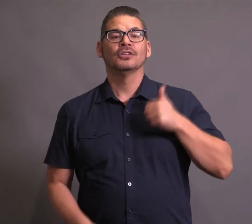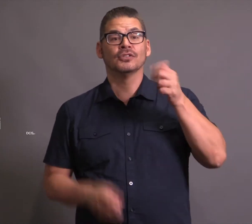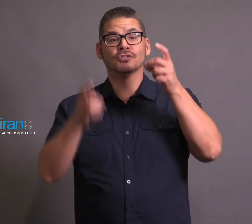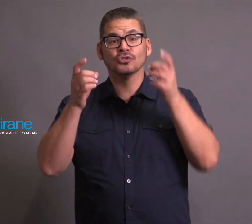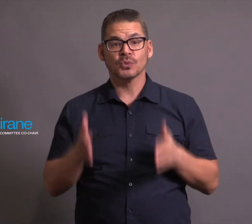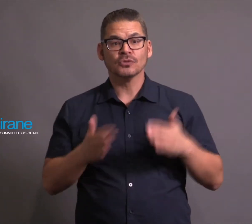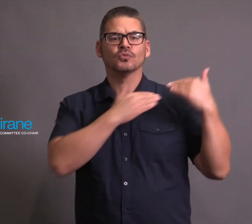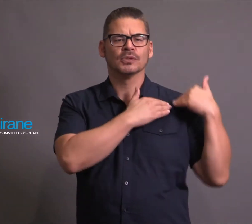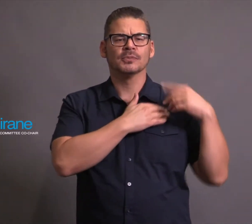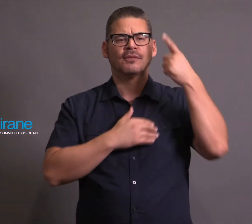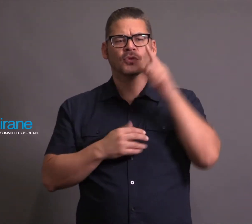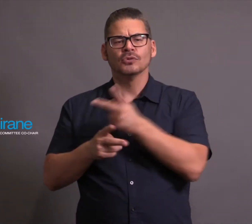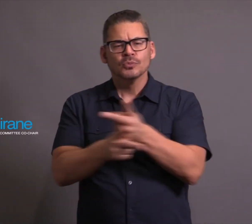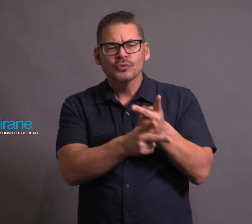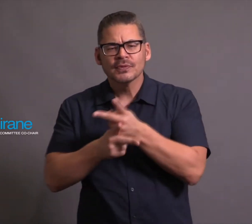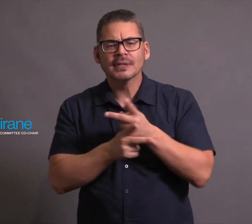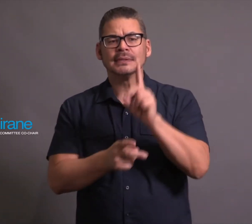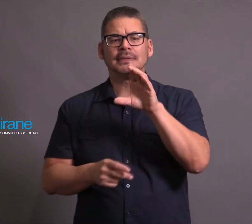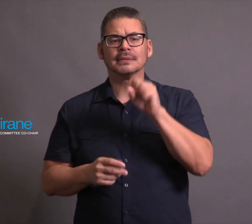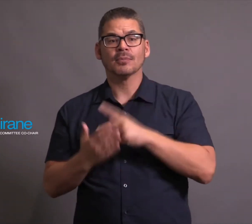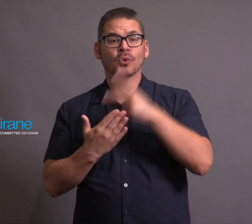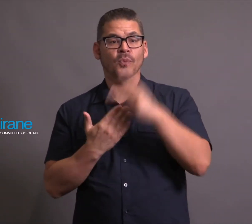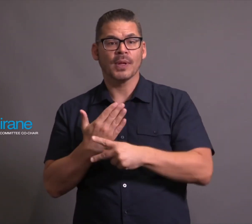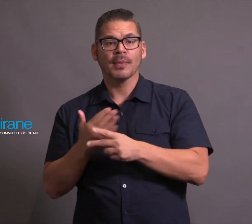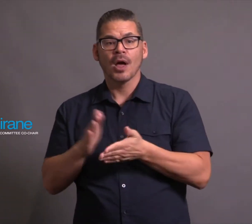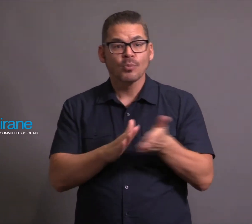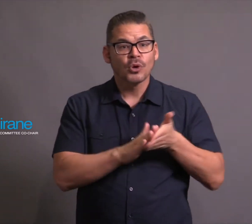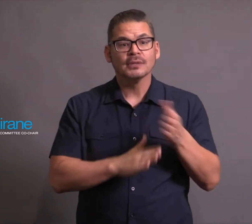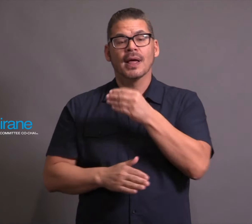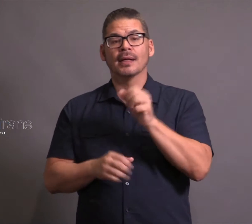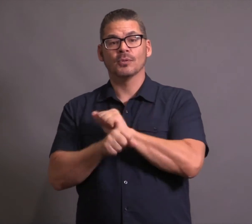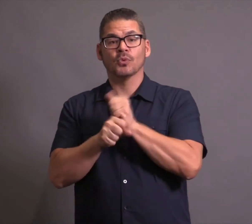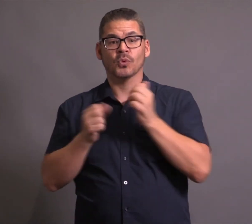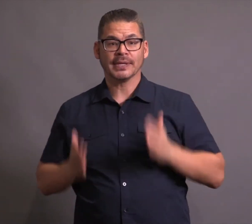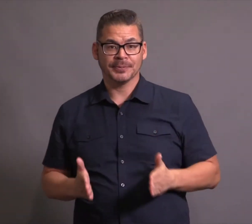The Executive Director is responsible for the overall operations and supervision of DCS programs and employees of